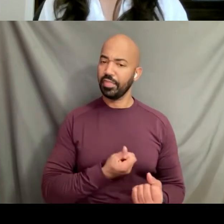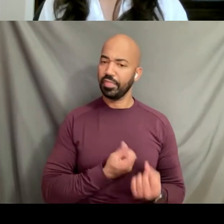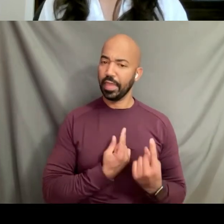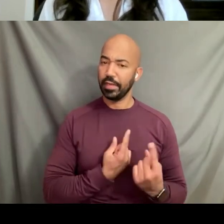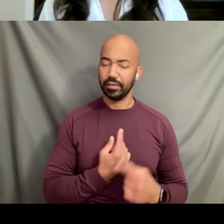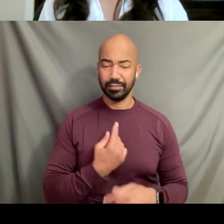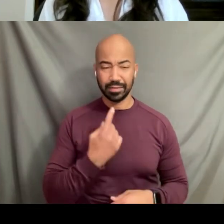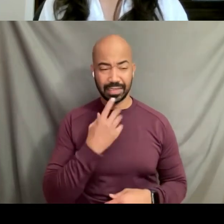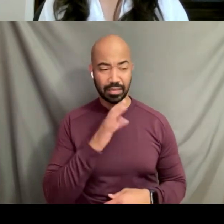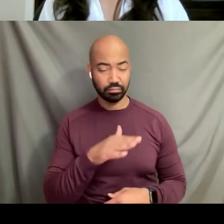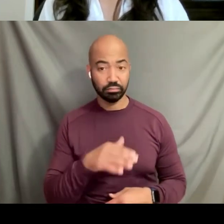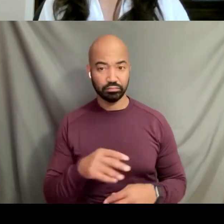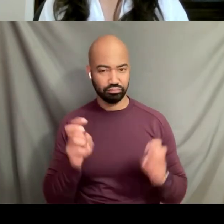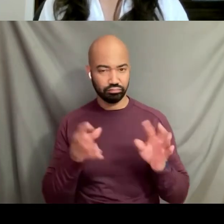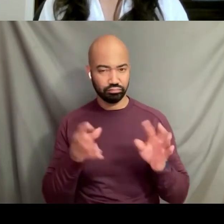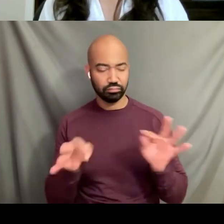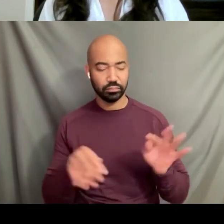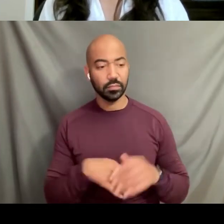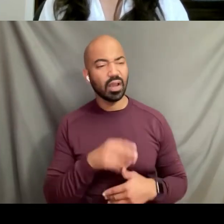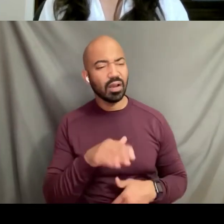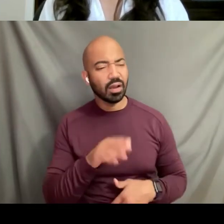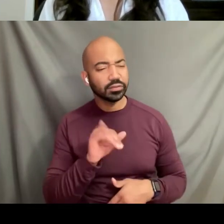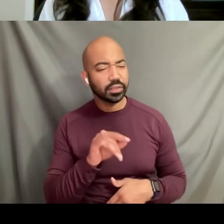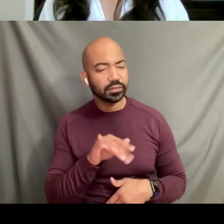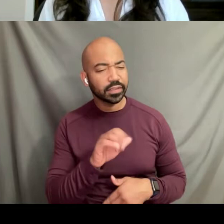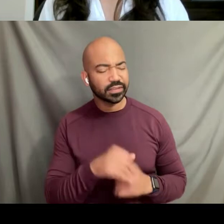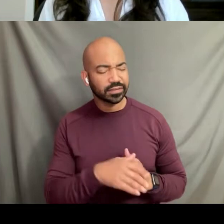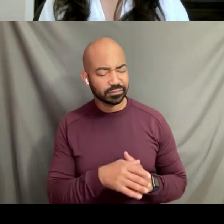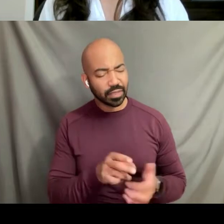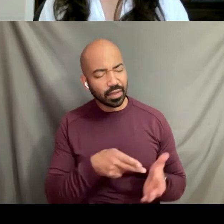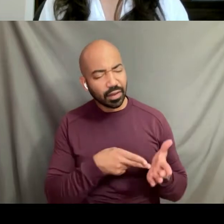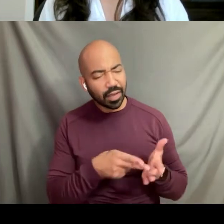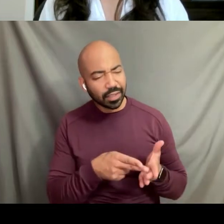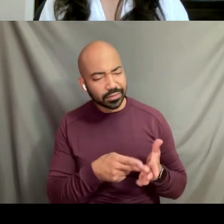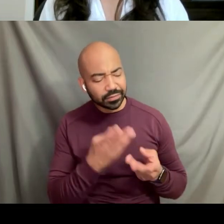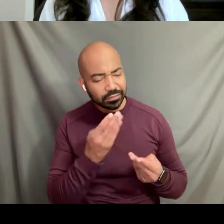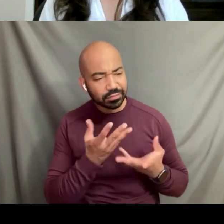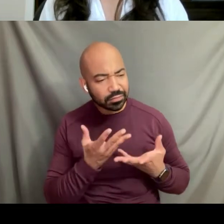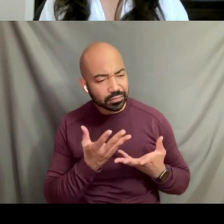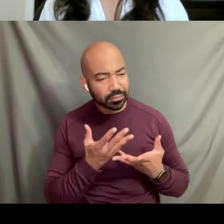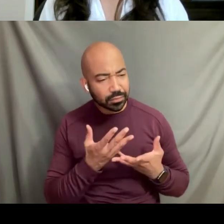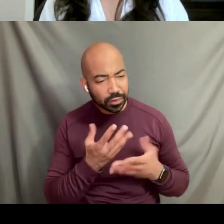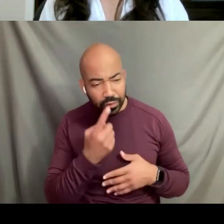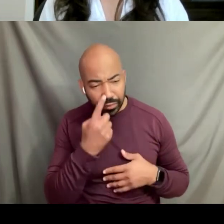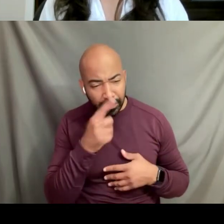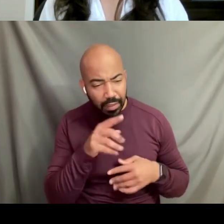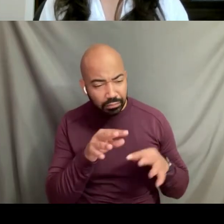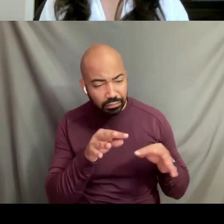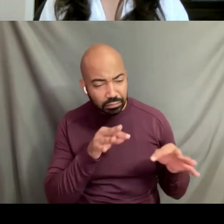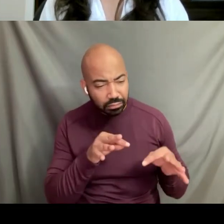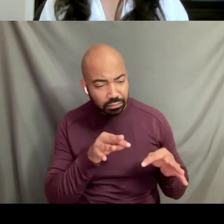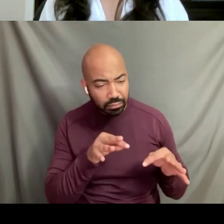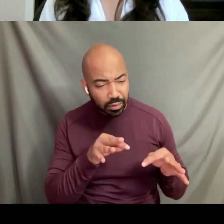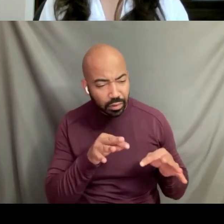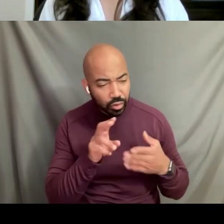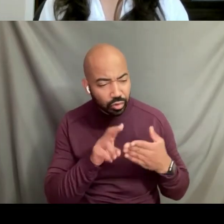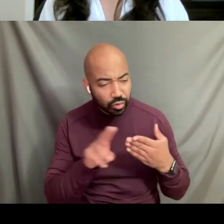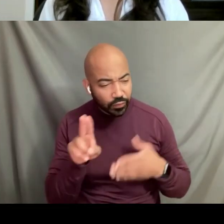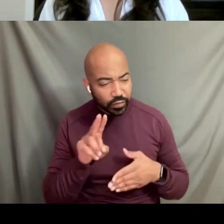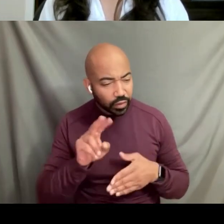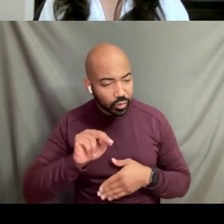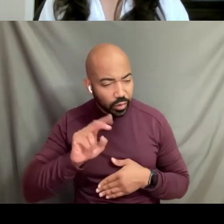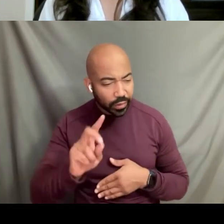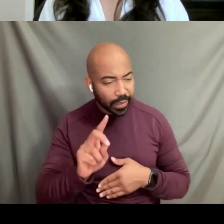with me. Tell me how the University of Notre Dame is with respect to accessibility for people with